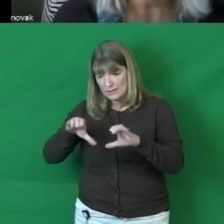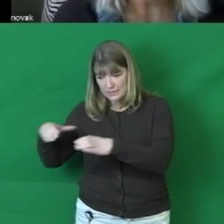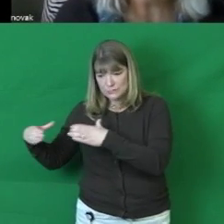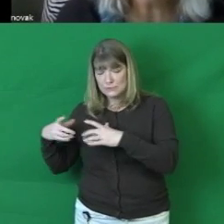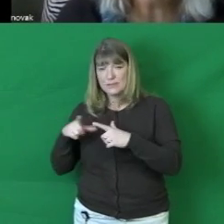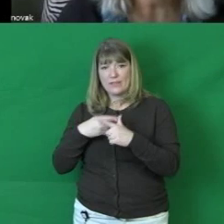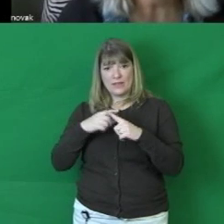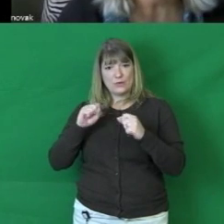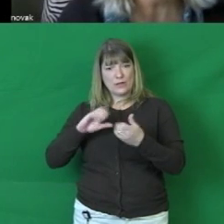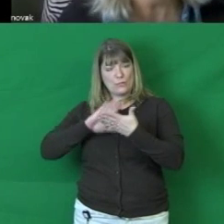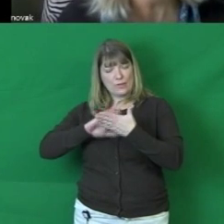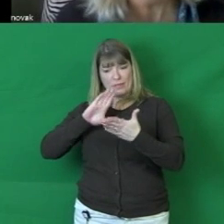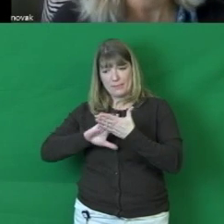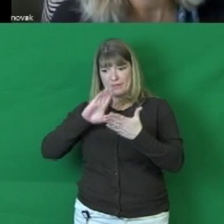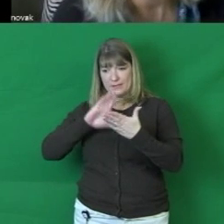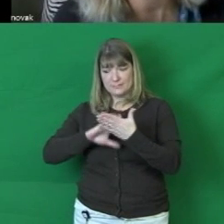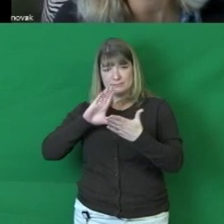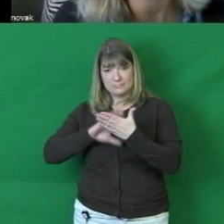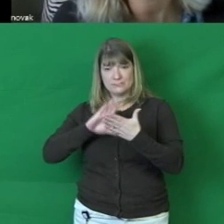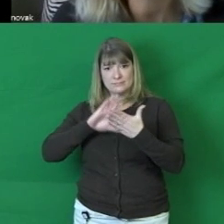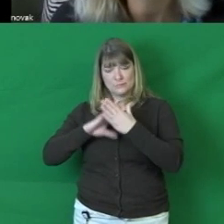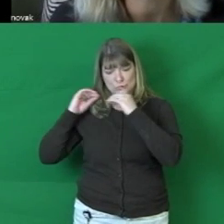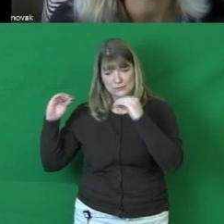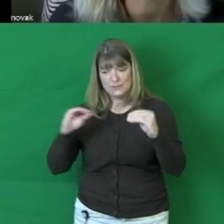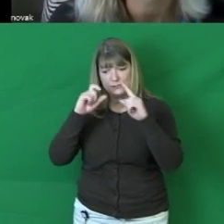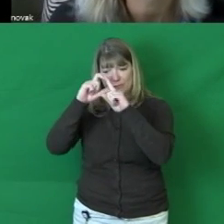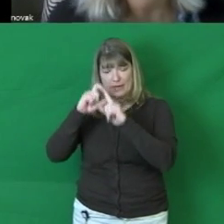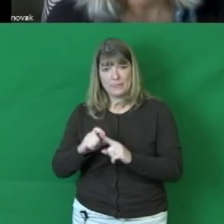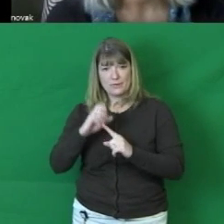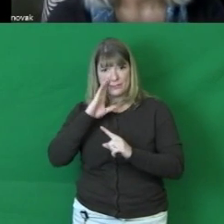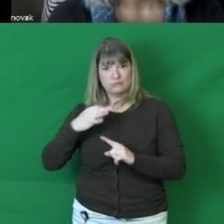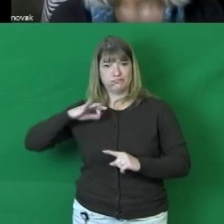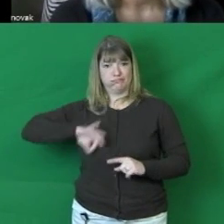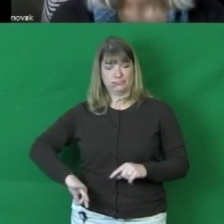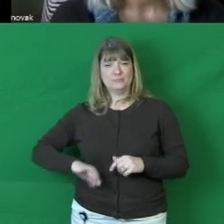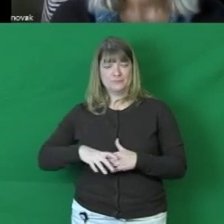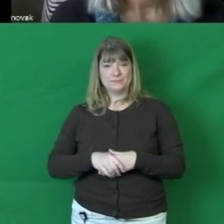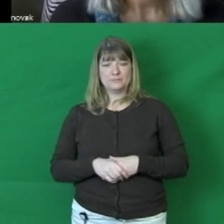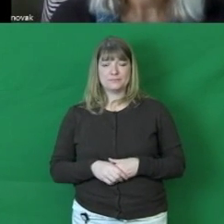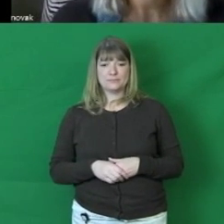to use rhythmic chant to teach vocabulary.